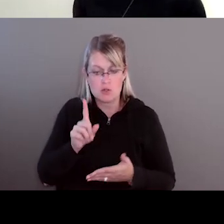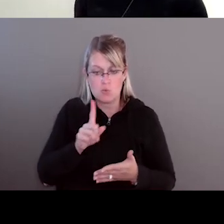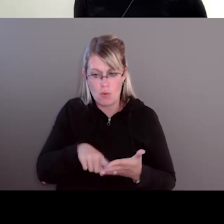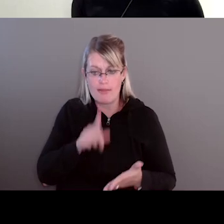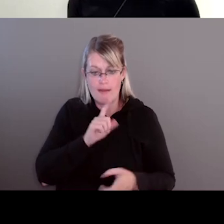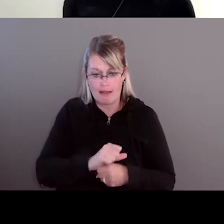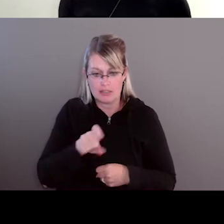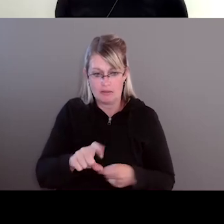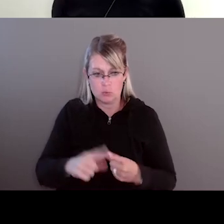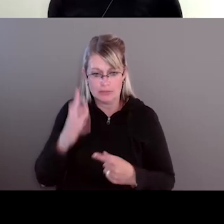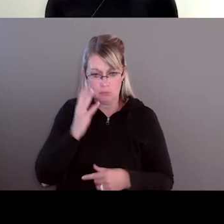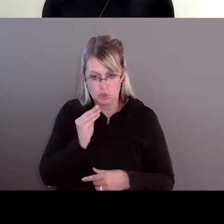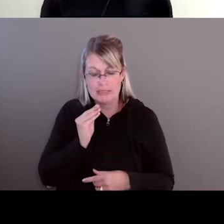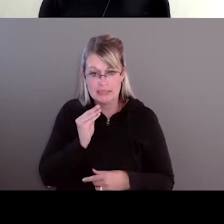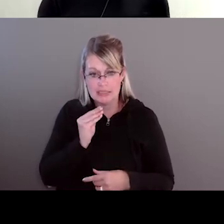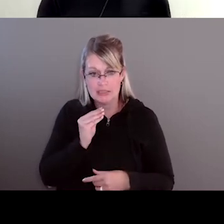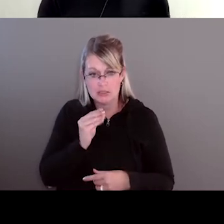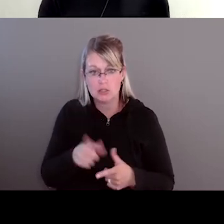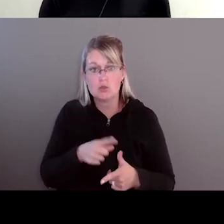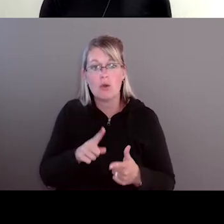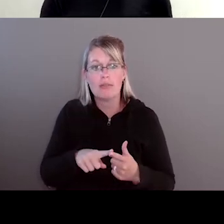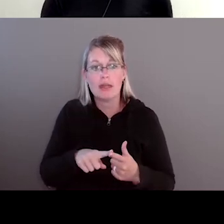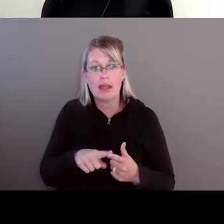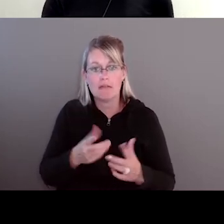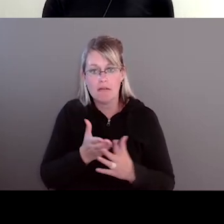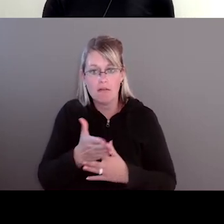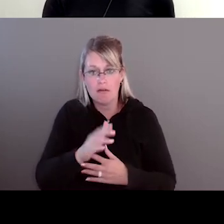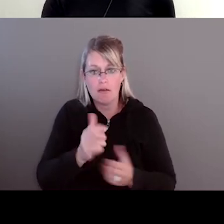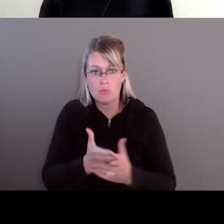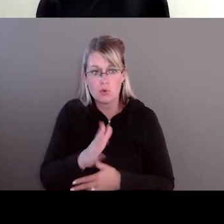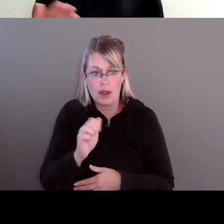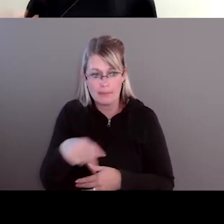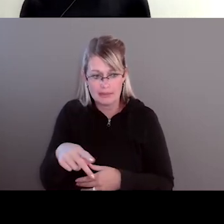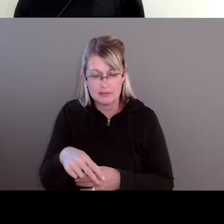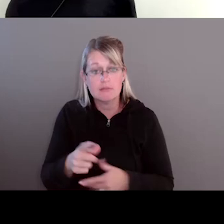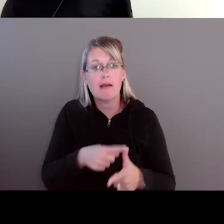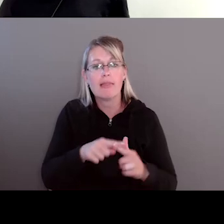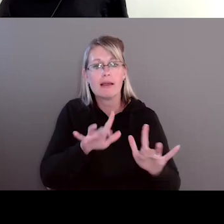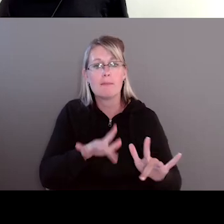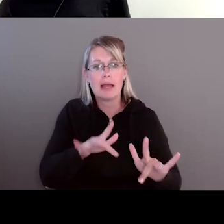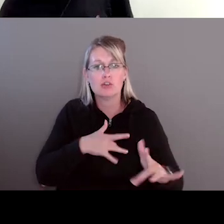experience to be able to get through your application. Vendors compassionate empathy.